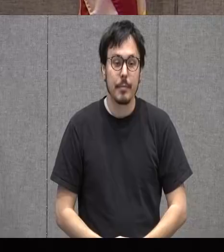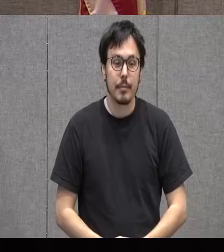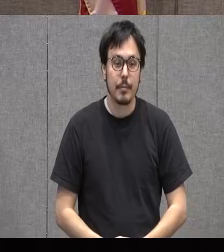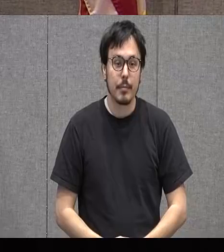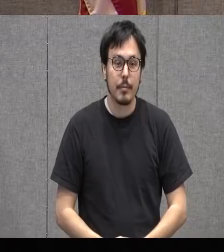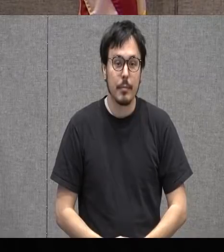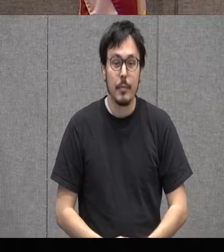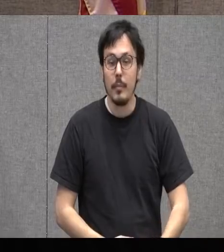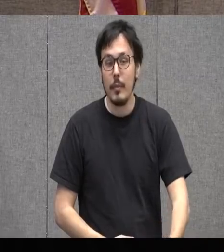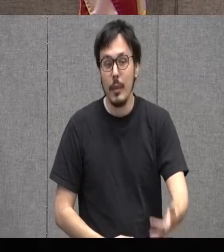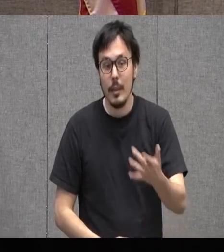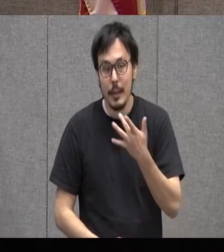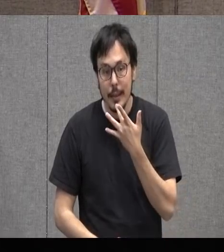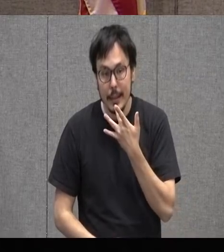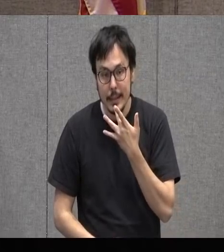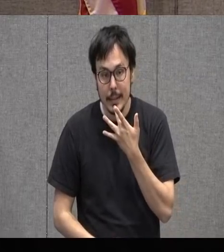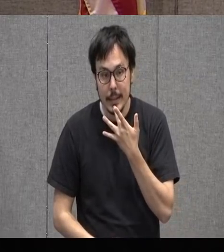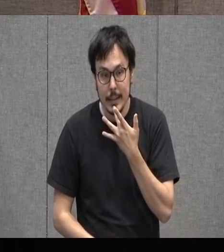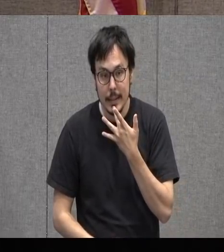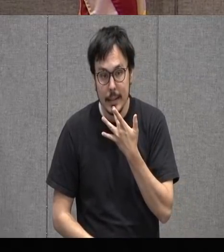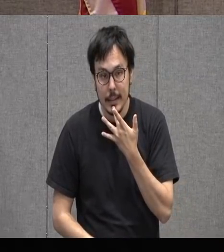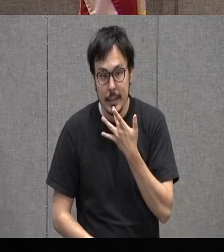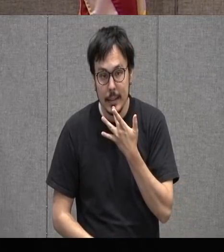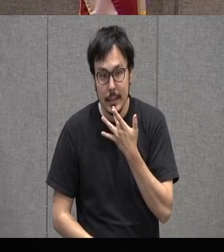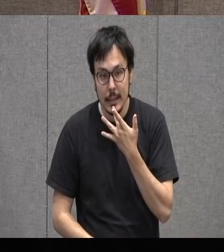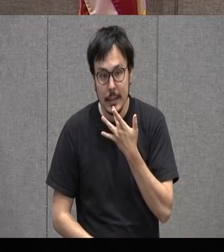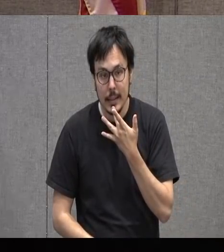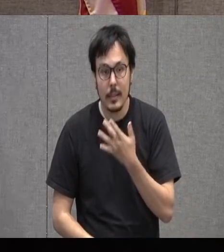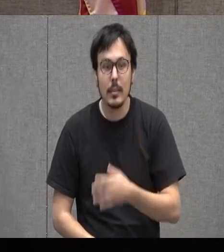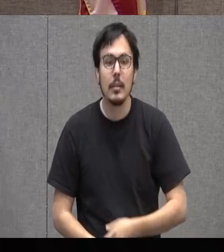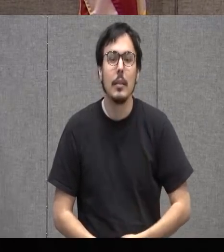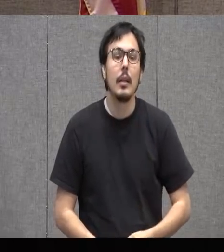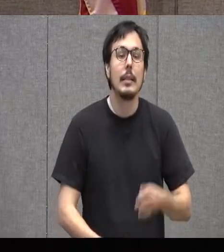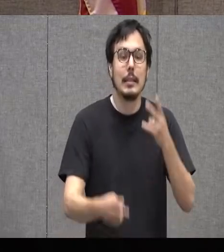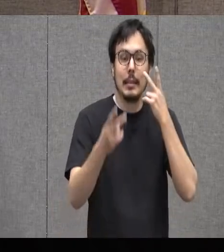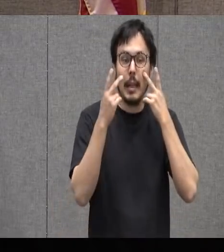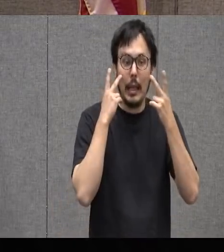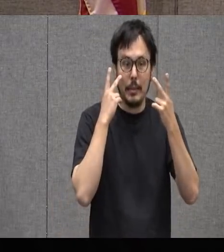taste and our sense of sight.